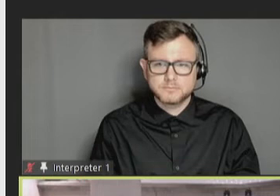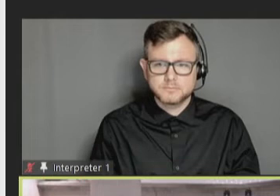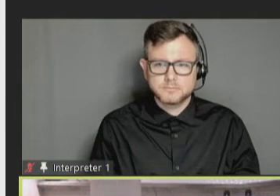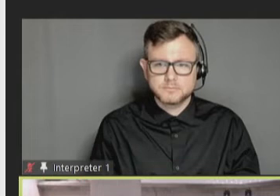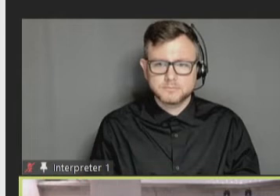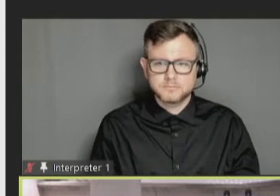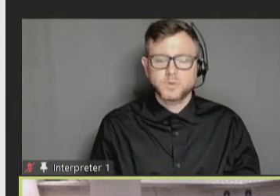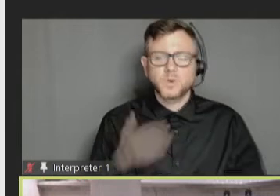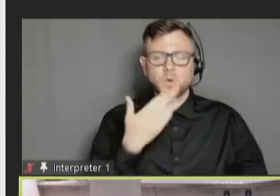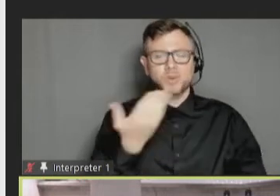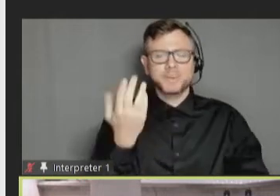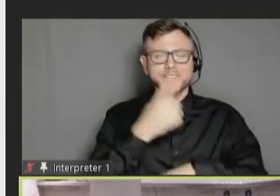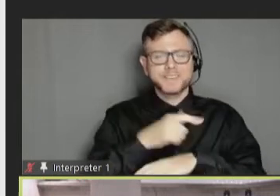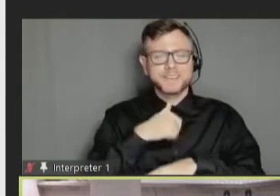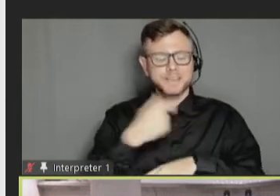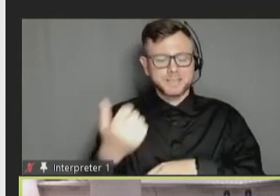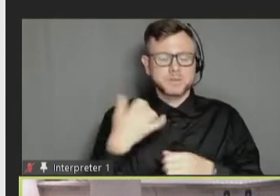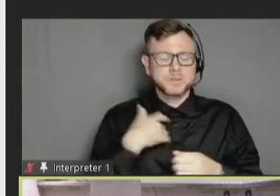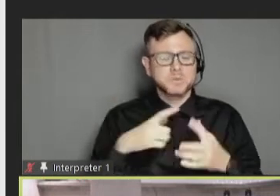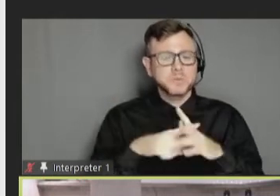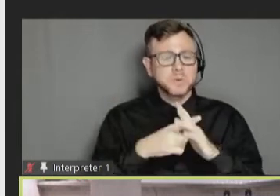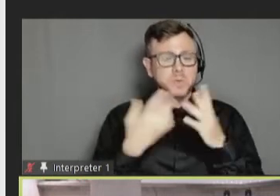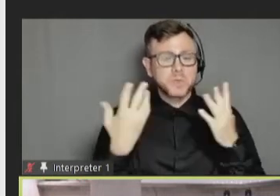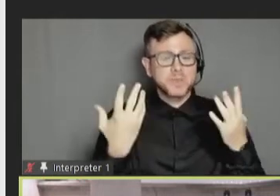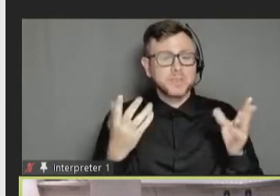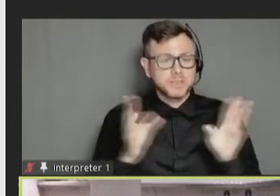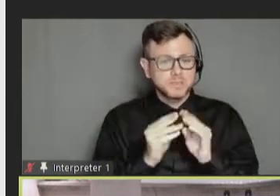Ann Aikin: Good day. I would like to call this meeting to order. My name is Ann Aikin.